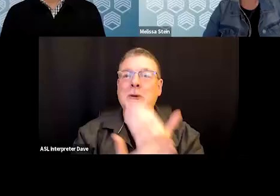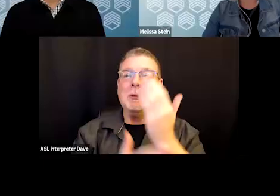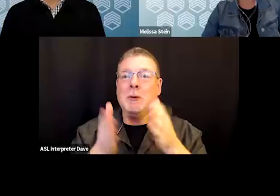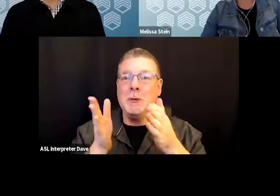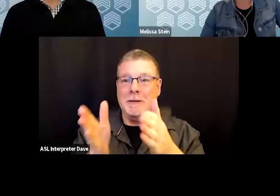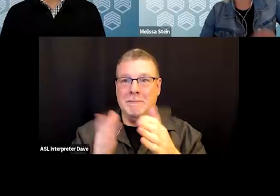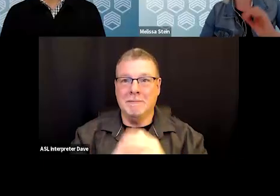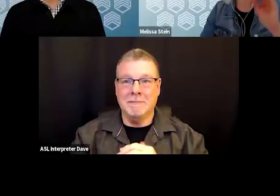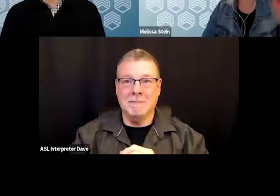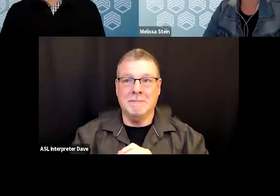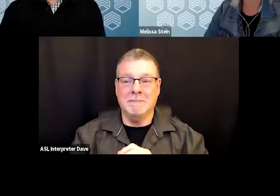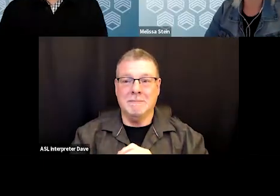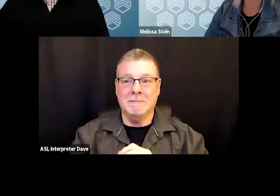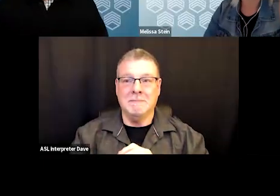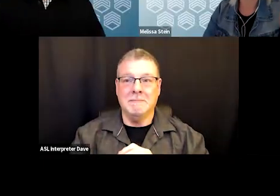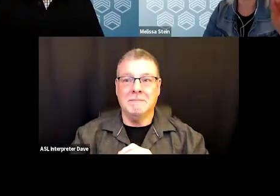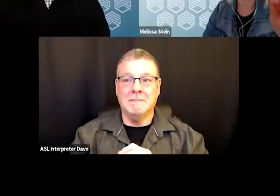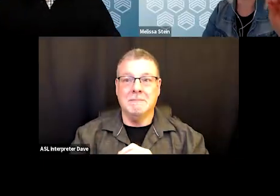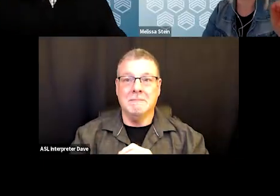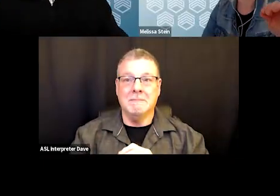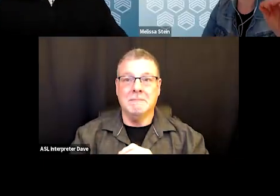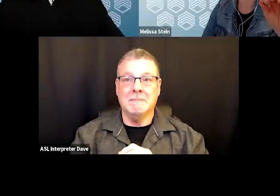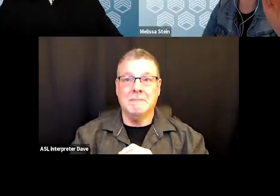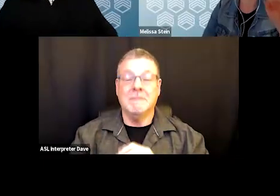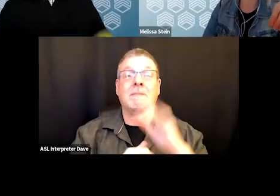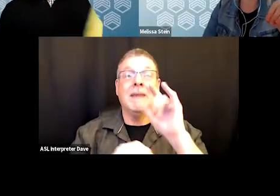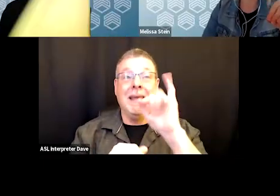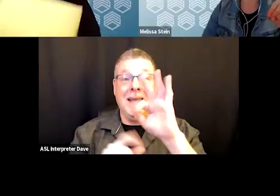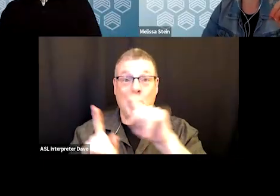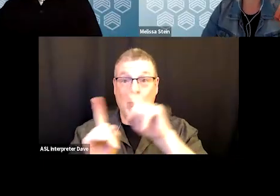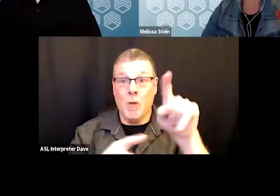And I will add that if you go to SAMHSA's website